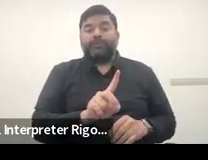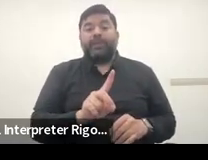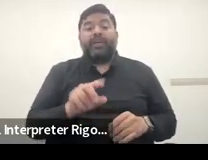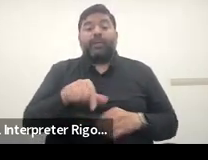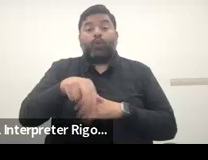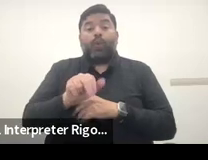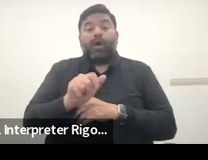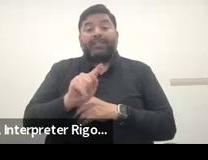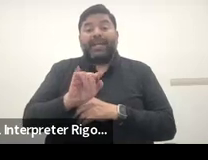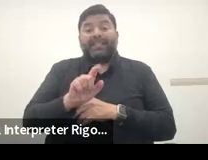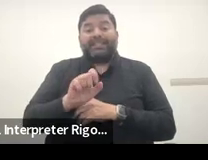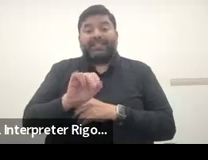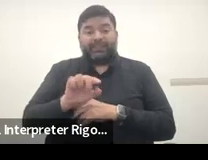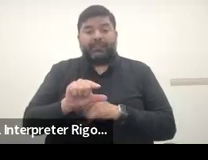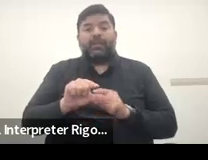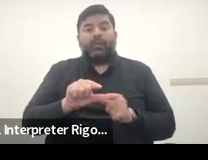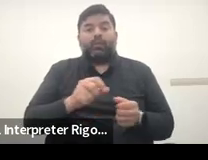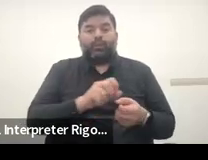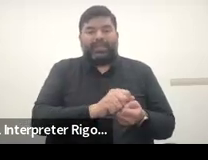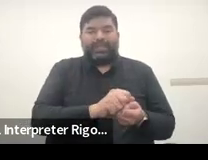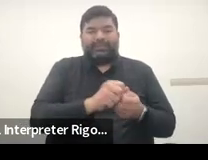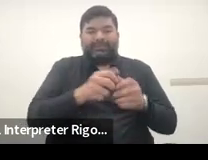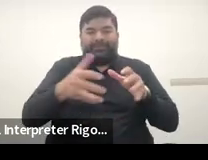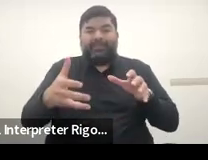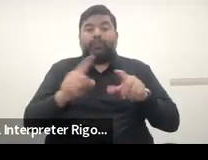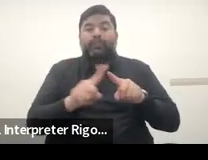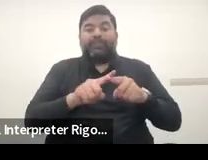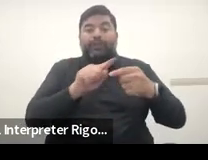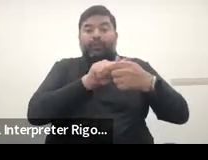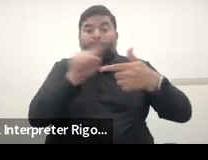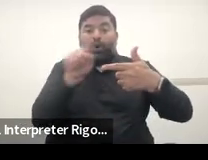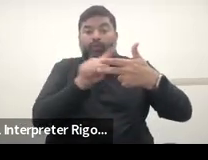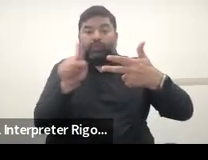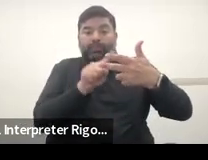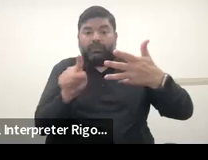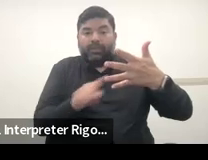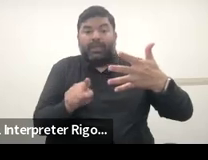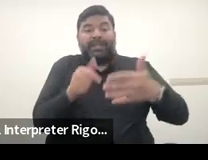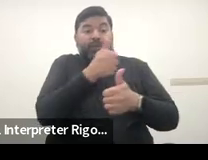Vector into several rows and then each of those rows we can think of as a point in the